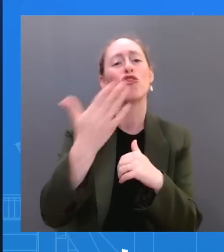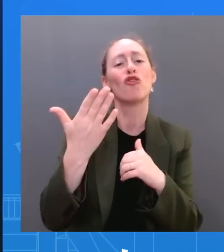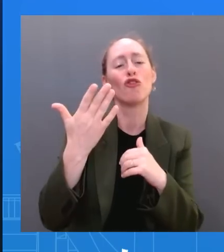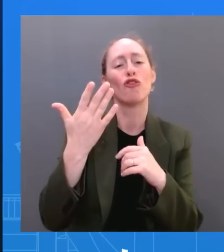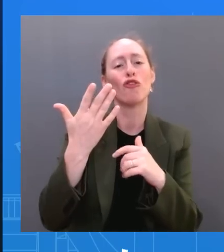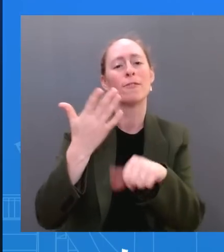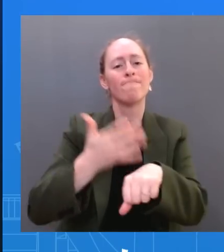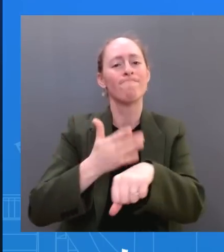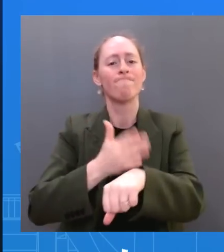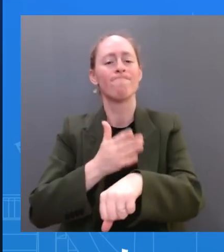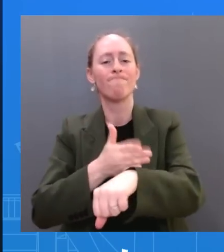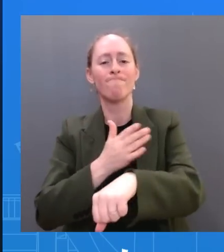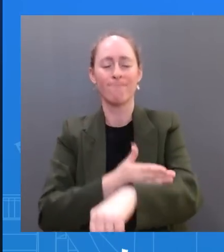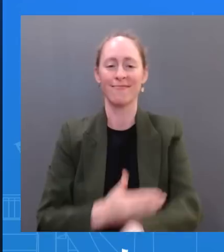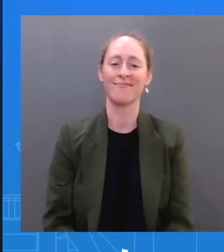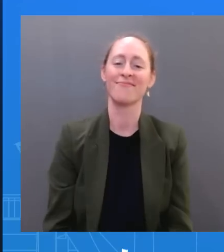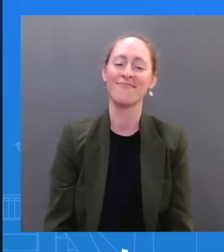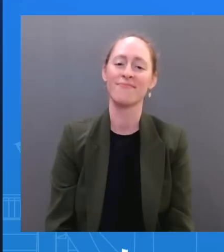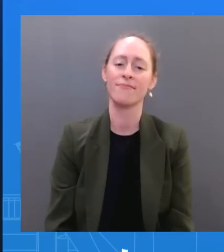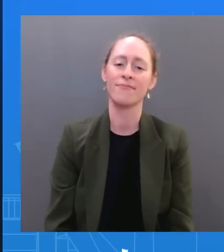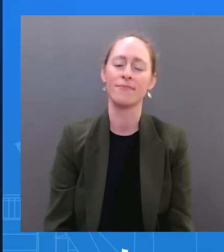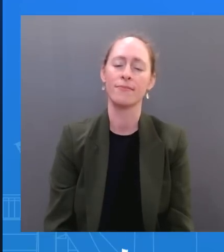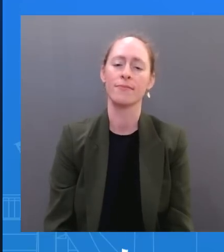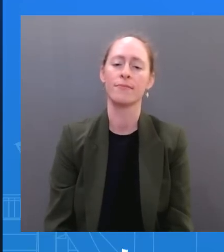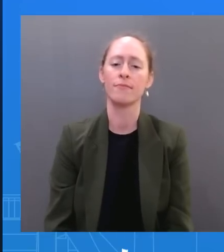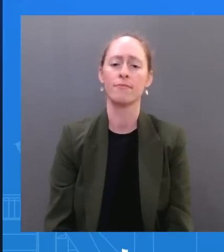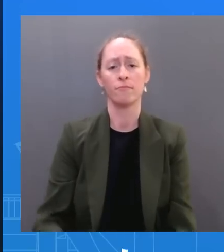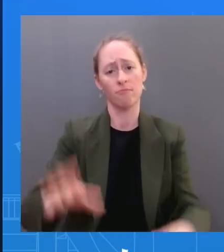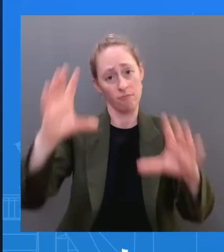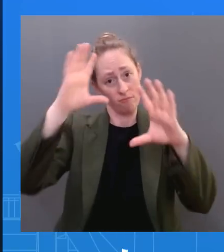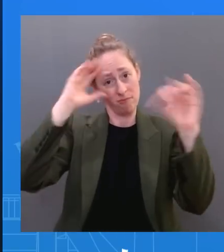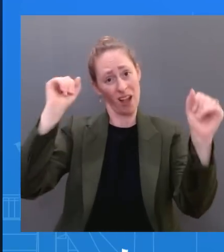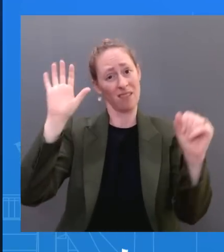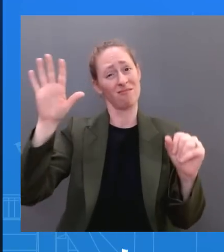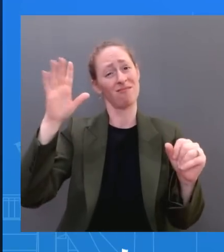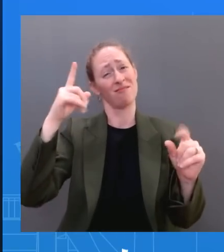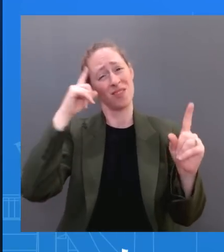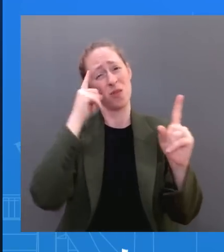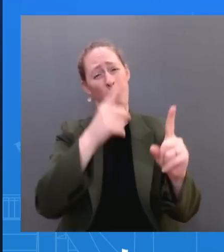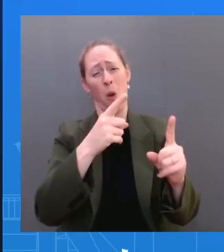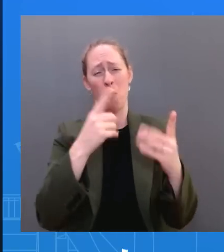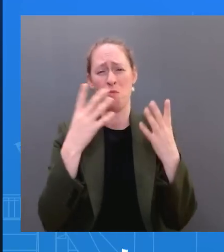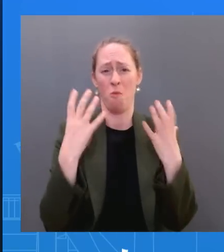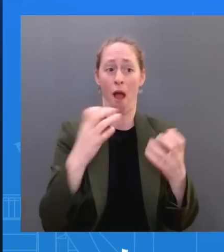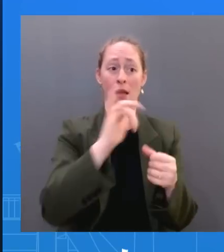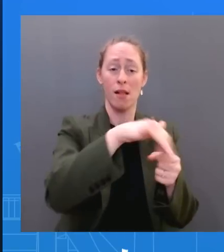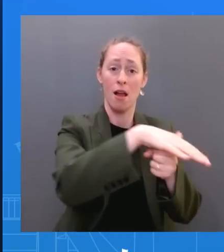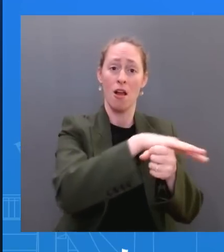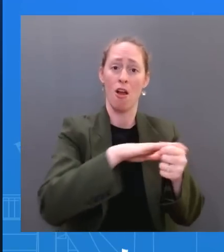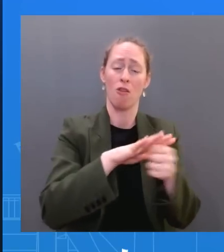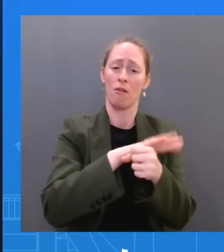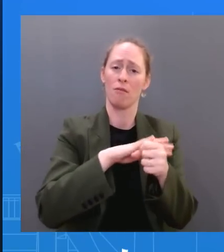that could draw the United States in, a region that is less hospitable to terrorism that threatens Americans,